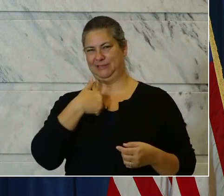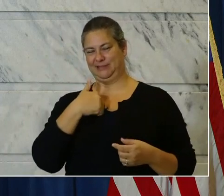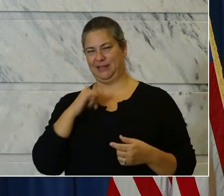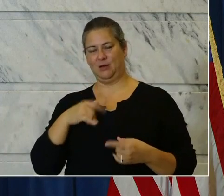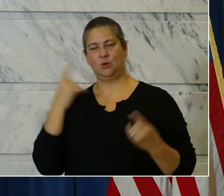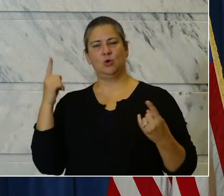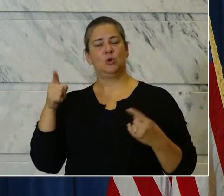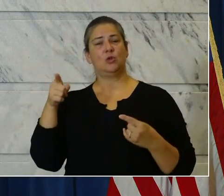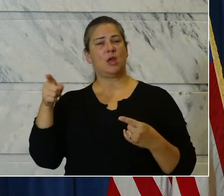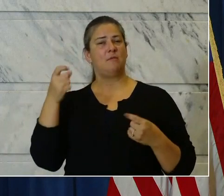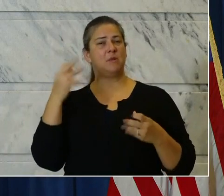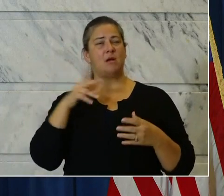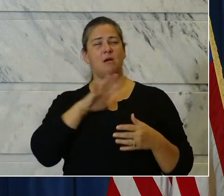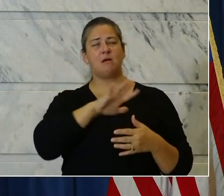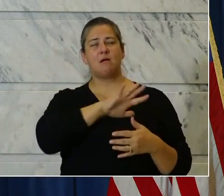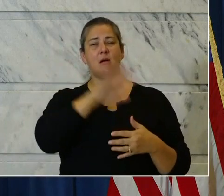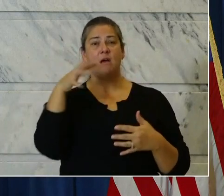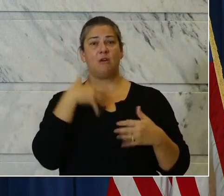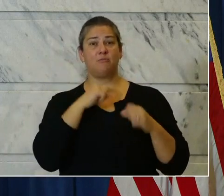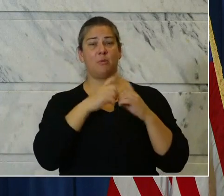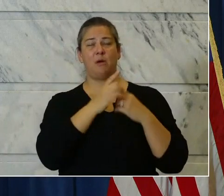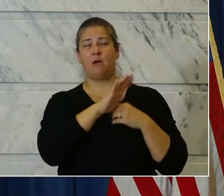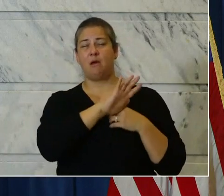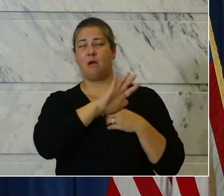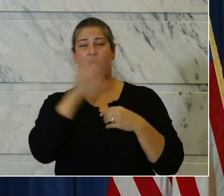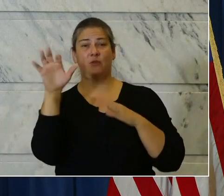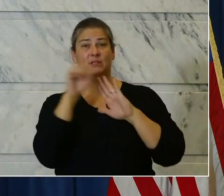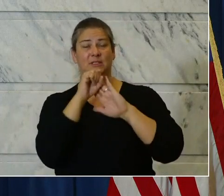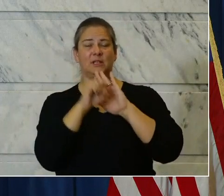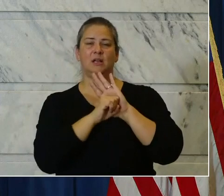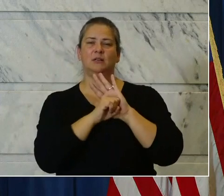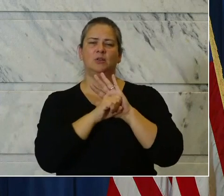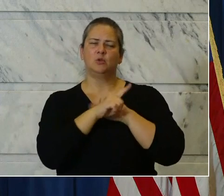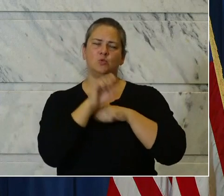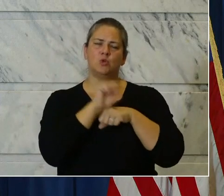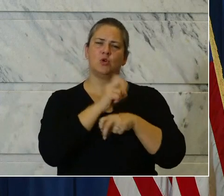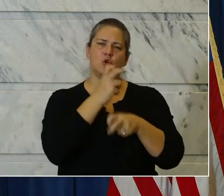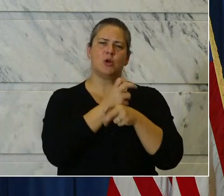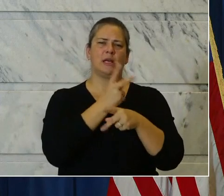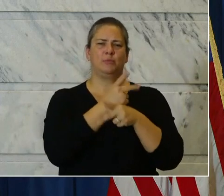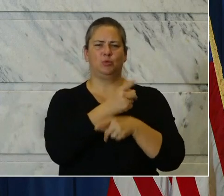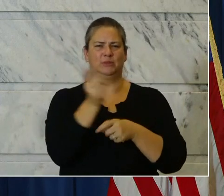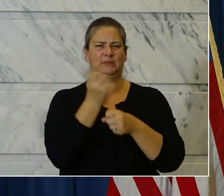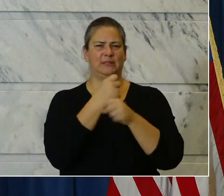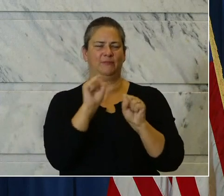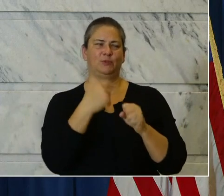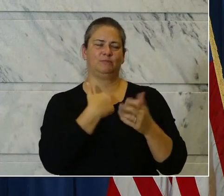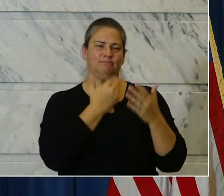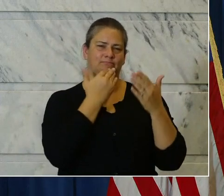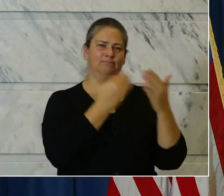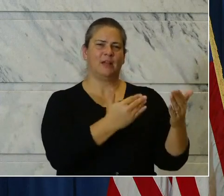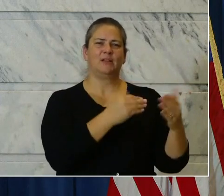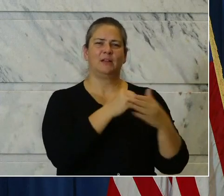R. SIXTY ONE LOCAL HEALTH DEPARTMENTS ACROSS THE STATE TO. EXCEPTIONAL WORK TRYING TO KEEP YOU ALL SAFE. EVERY DAY SO